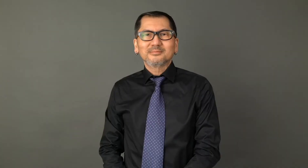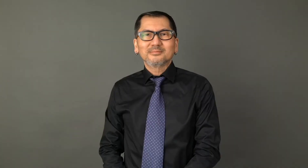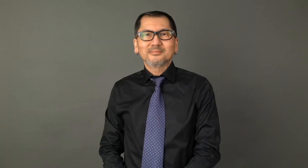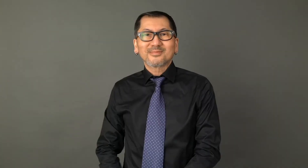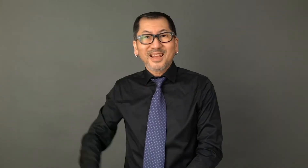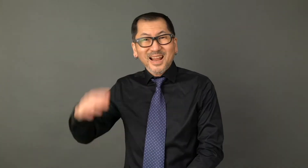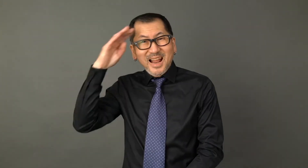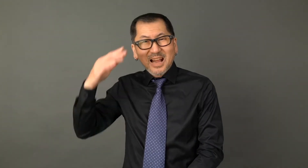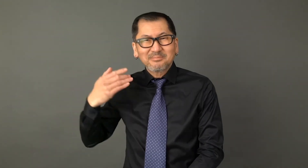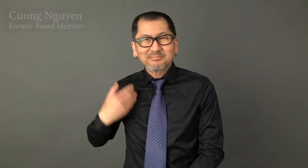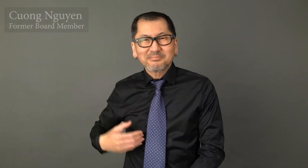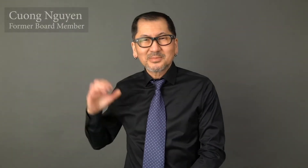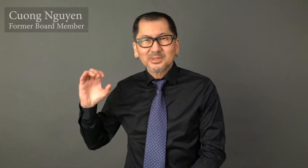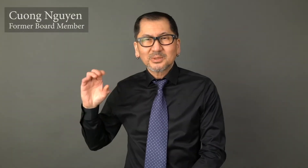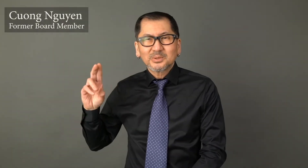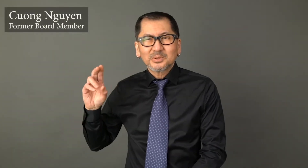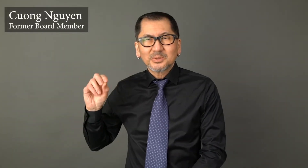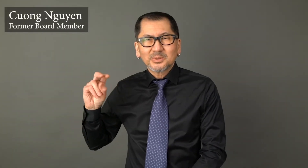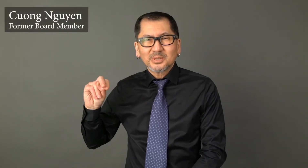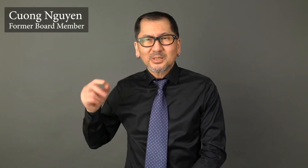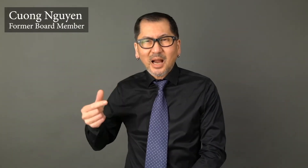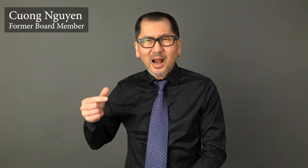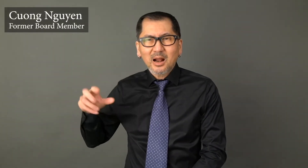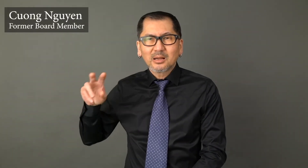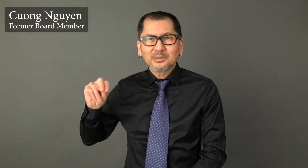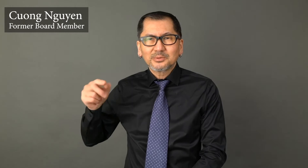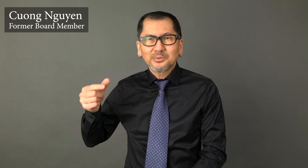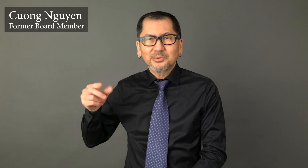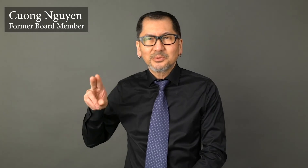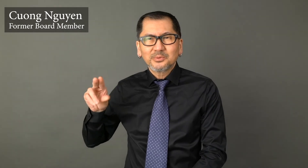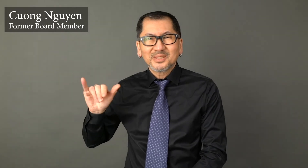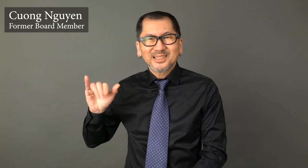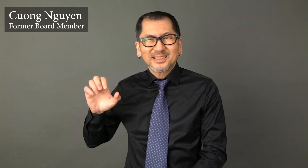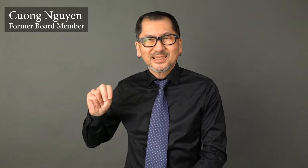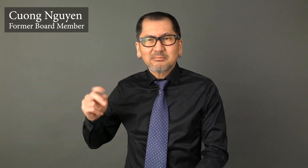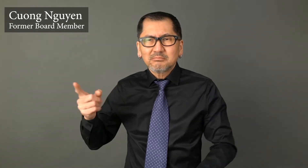Hello, my name is Cuong Nguyen. This is my name sign.